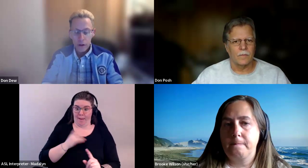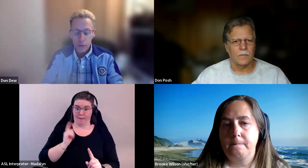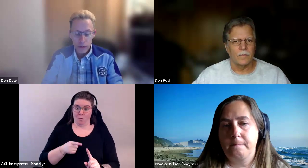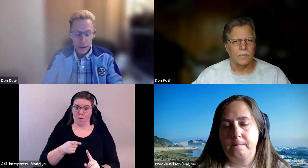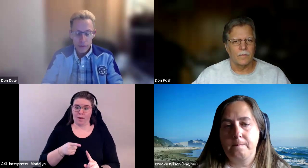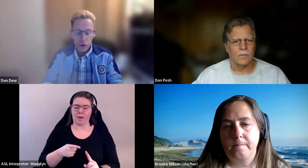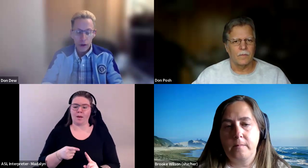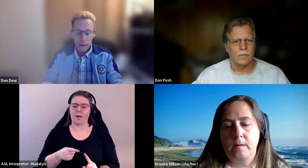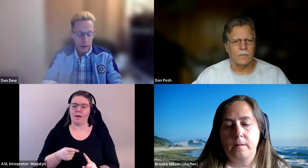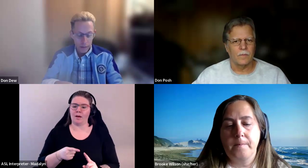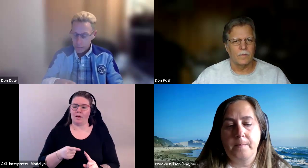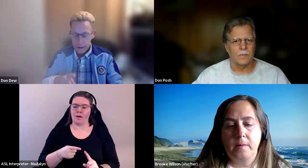Don Dew: you know, police from trying to